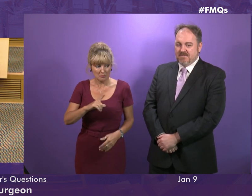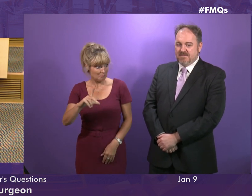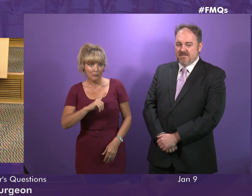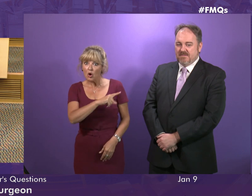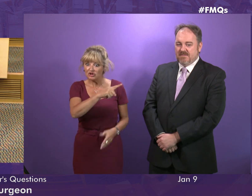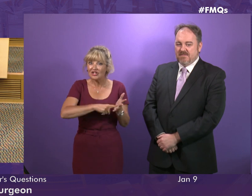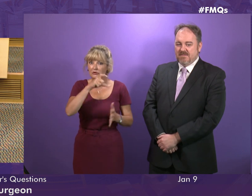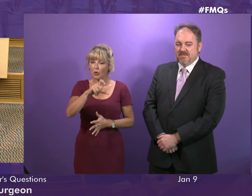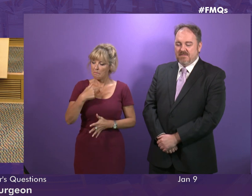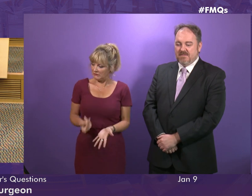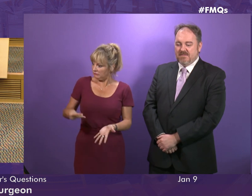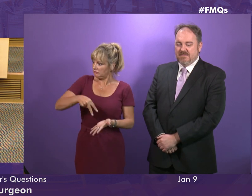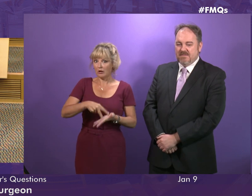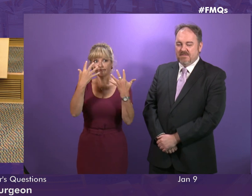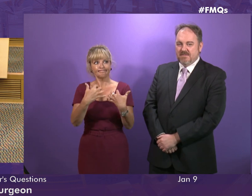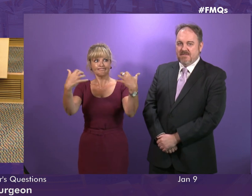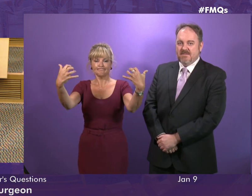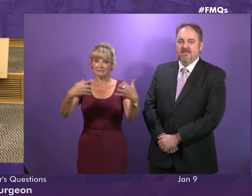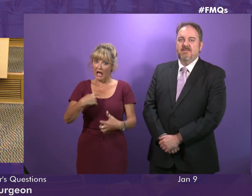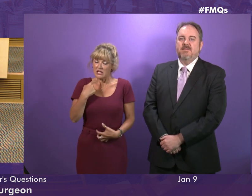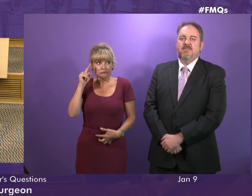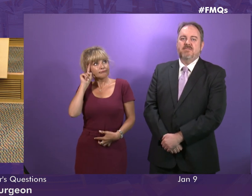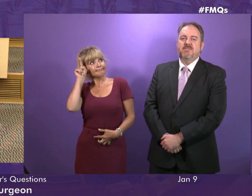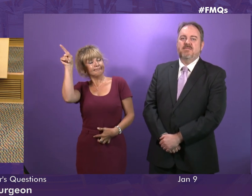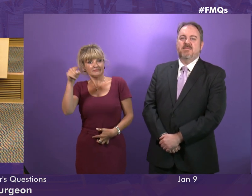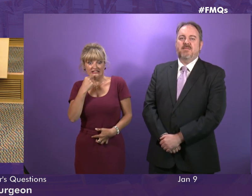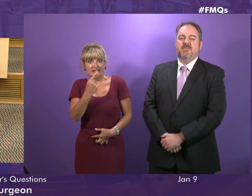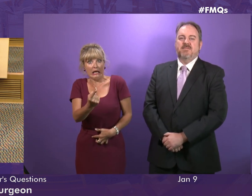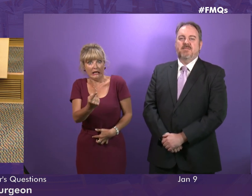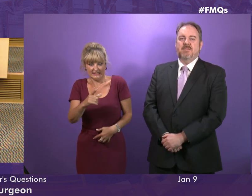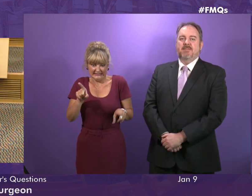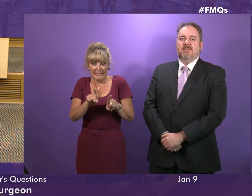in the chamber and suggested—as the Tories also did over the recess—that John Swinney